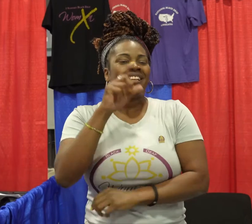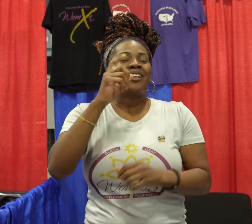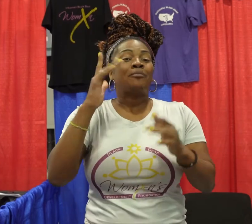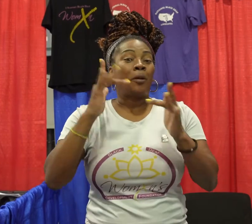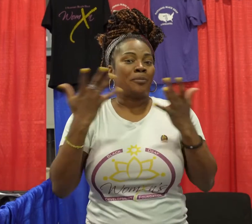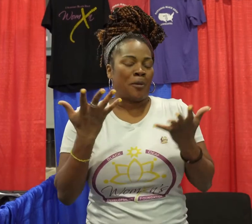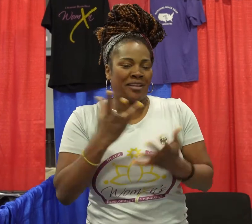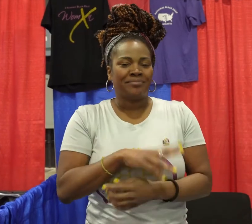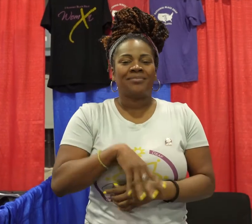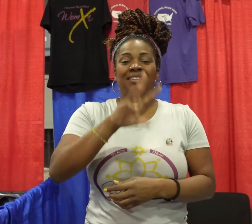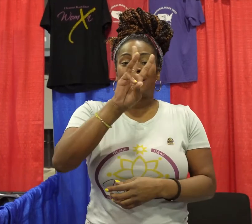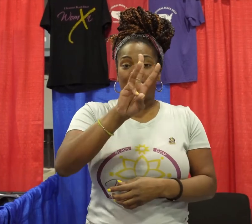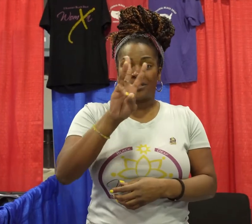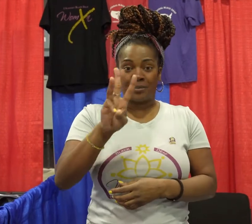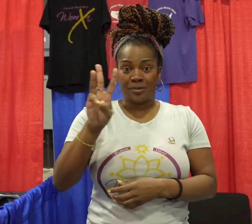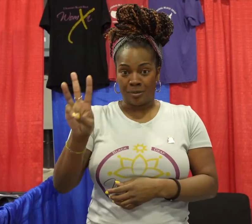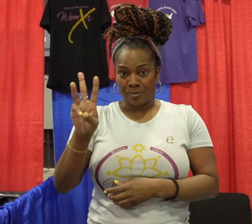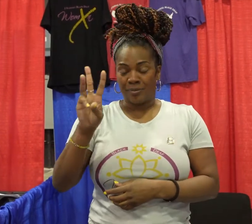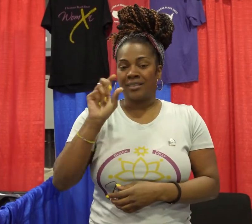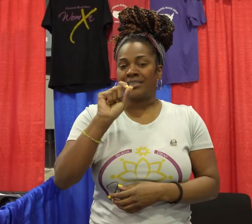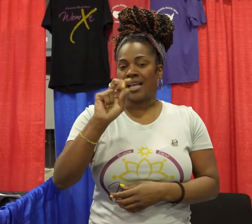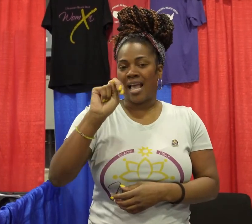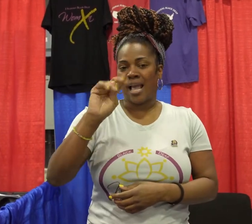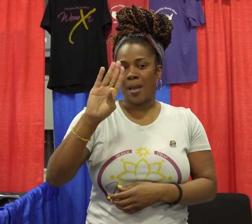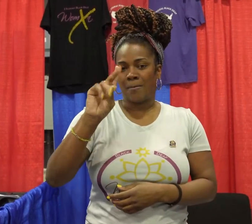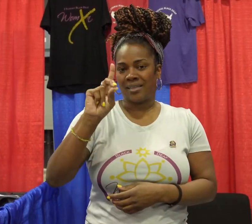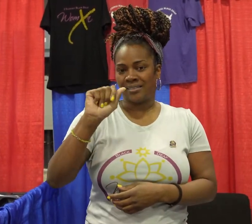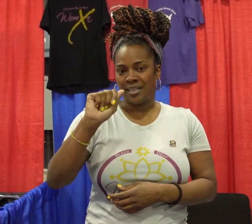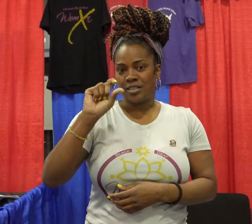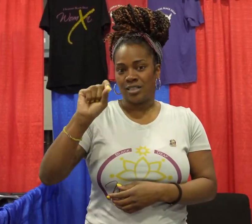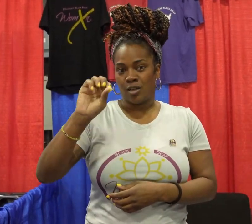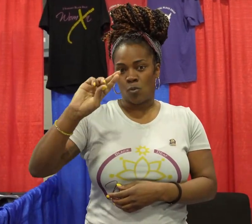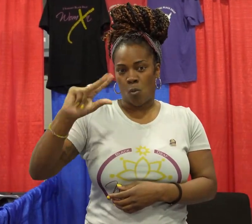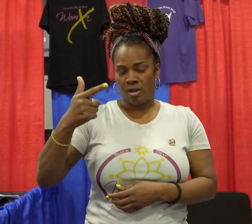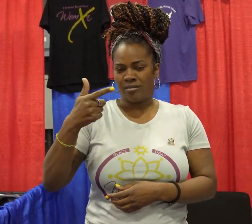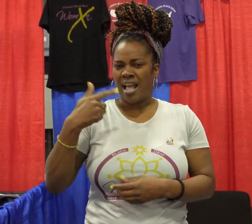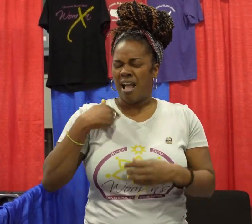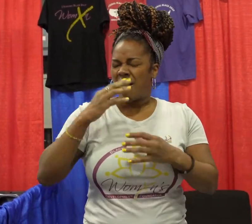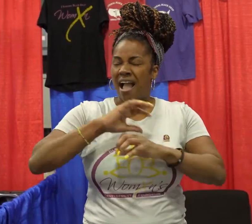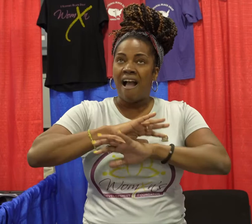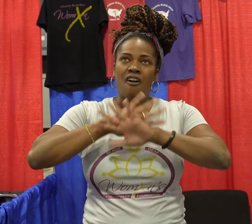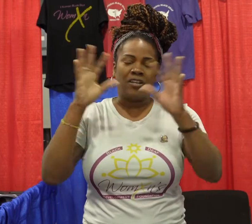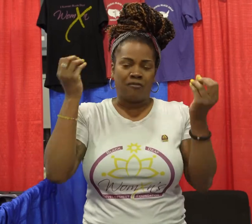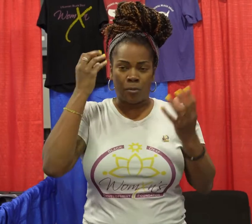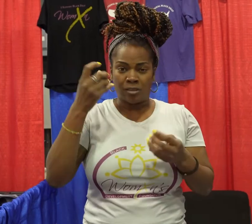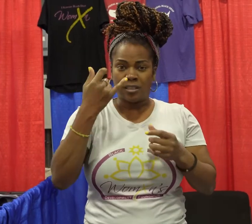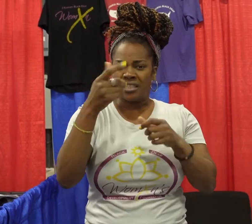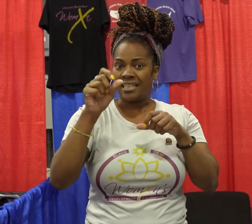You can check their website www.NBDA.org It has every information online.